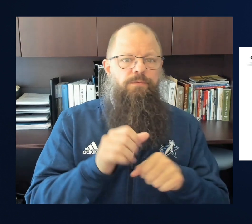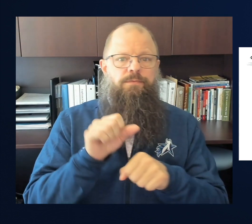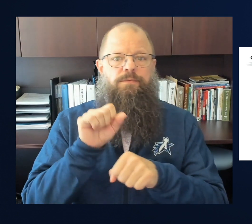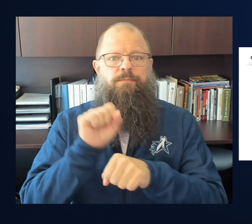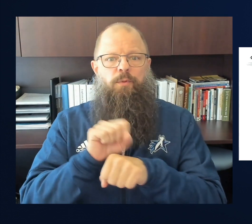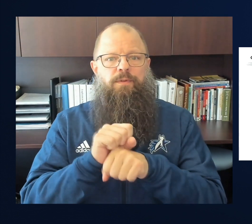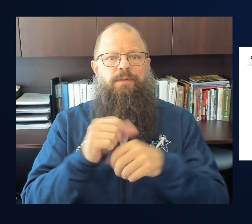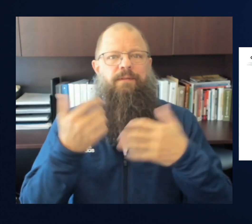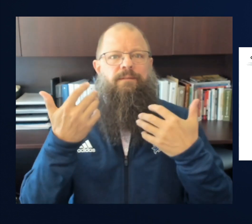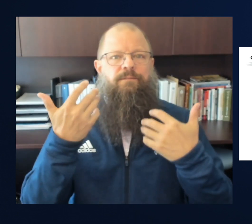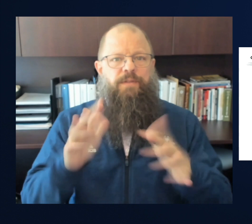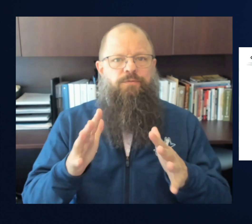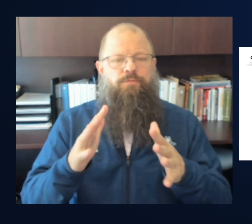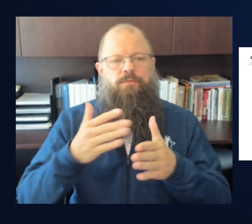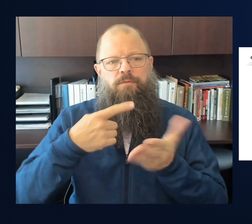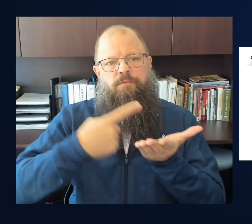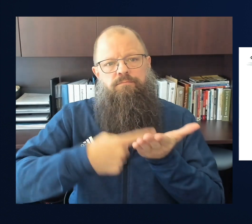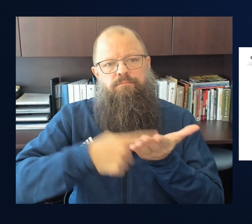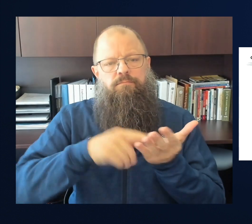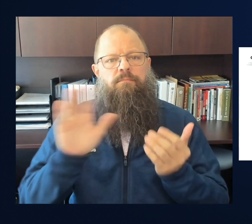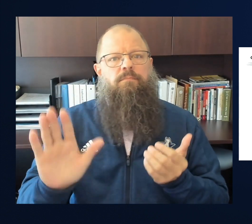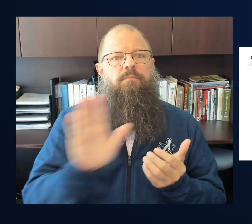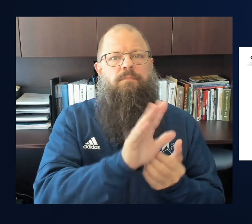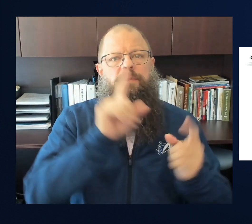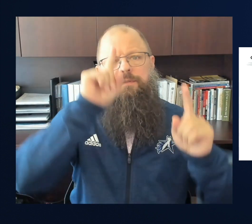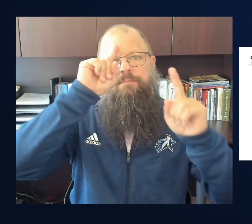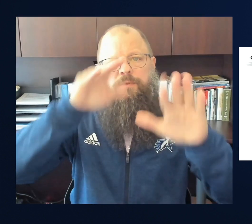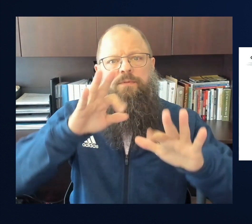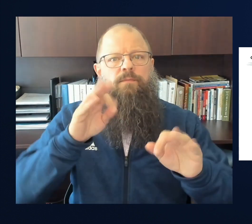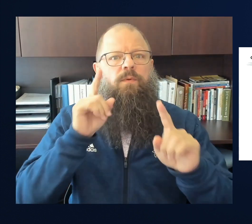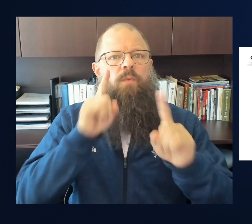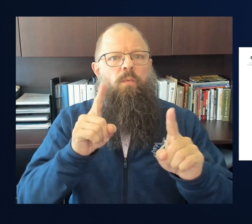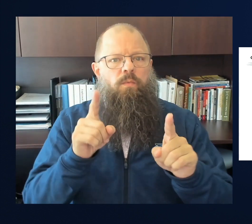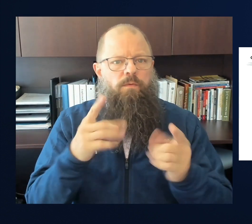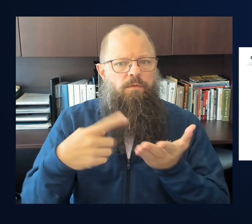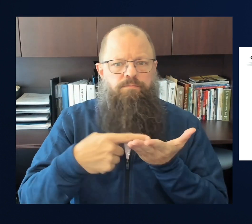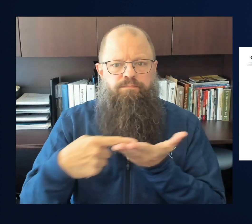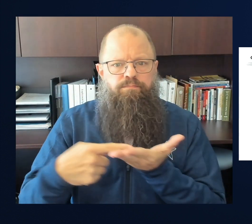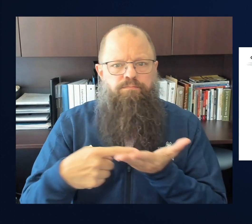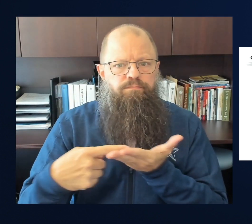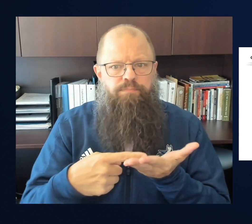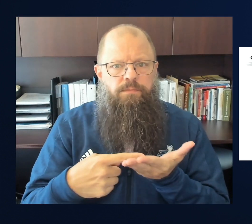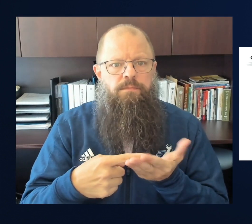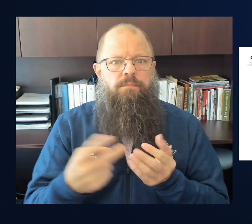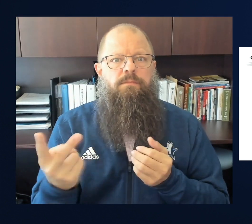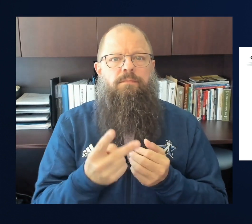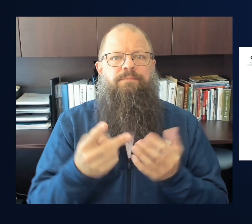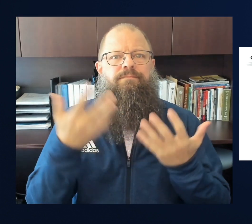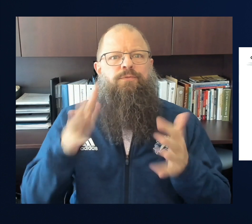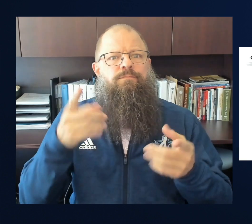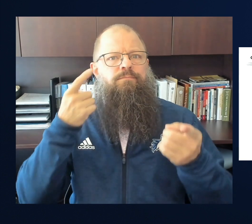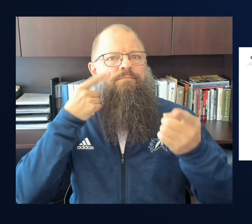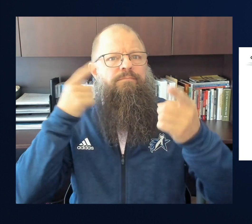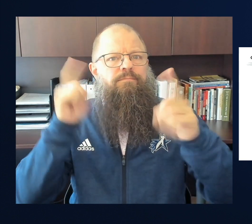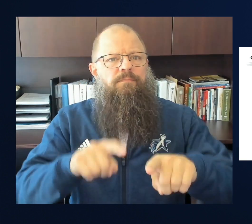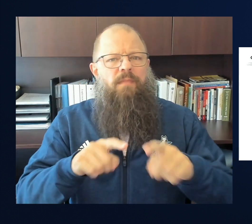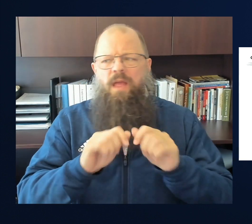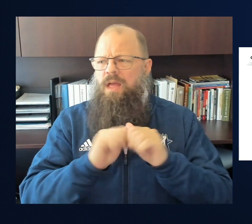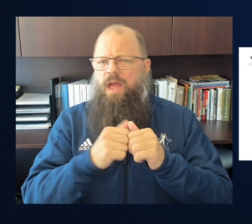is that there's a shared understand understanding between the manager and the employee, because they've both discussed their expectations of the goals and have